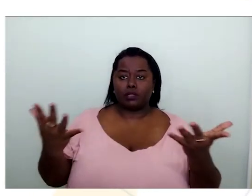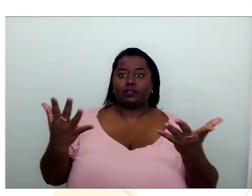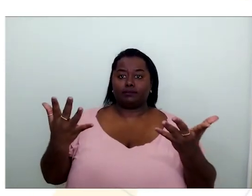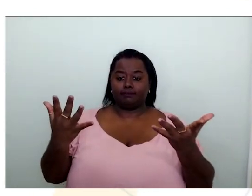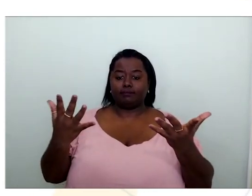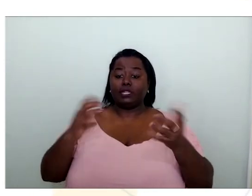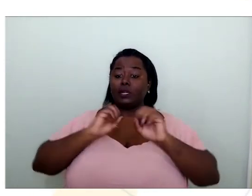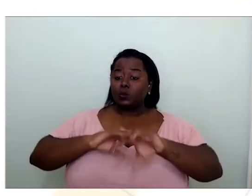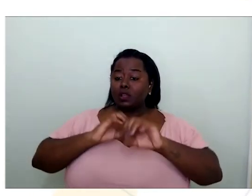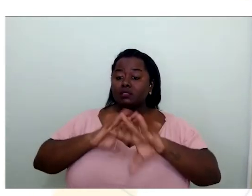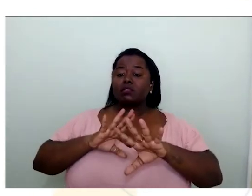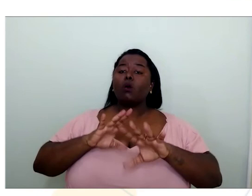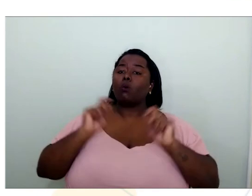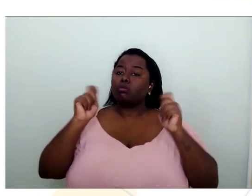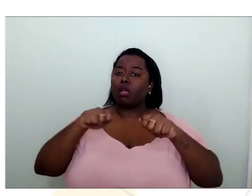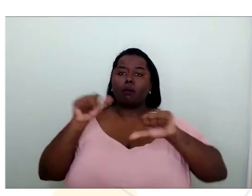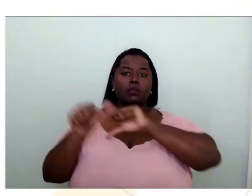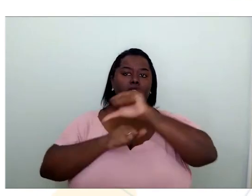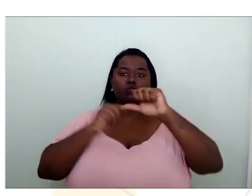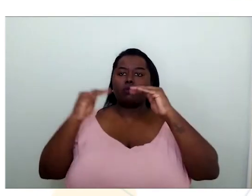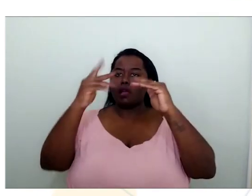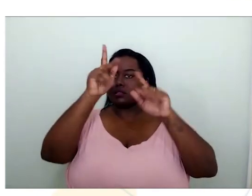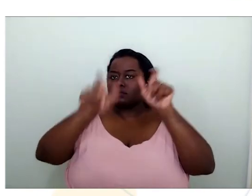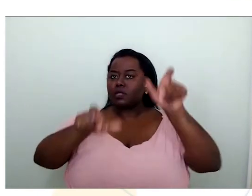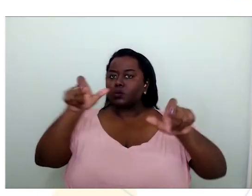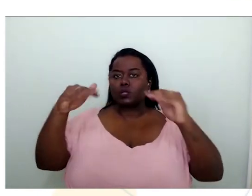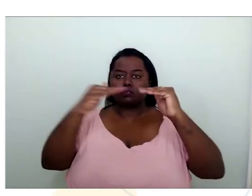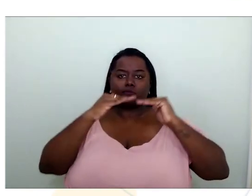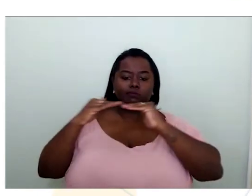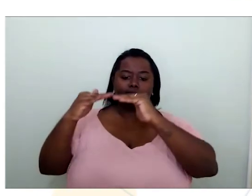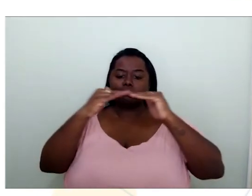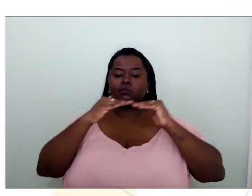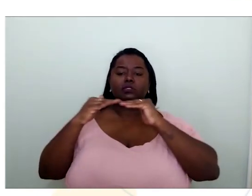education will make everybody equal education will enable you to get the